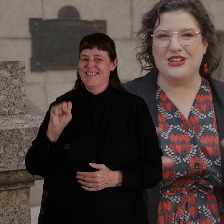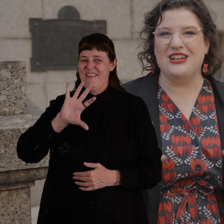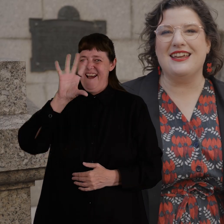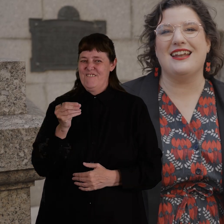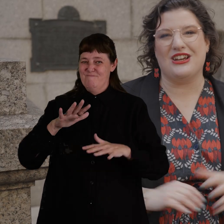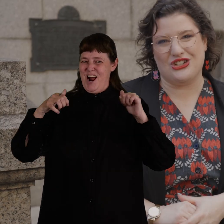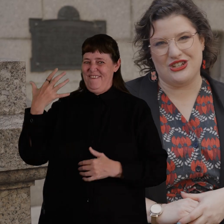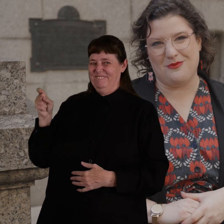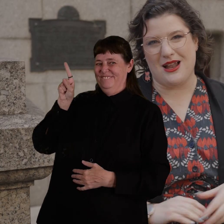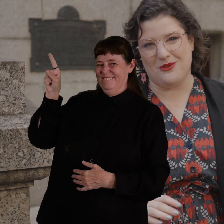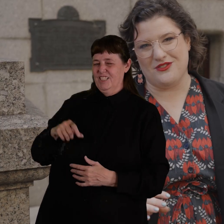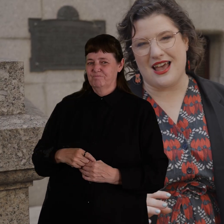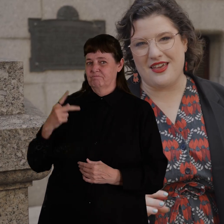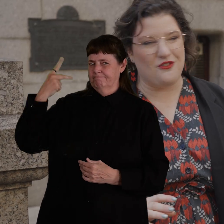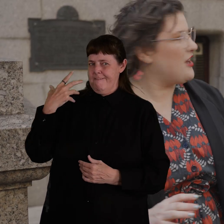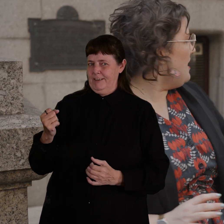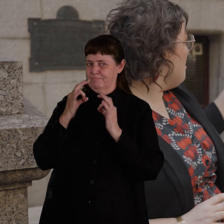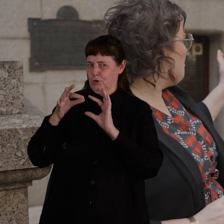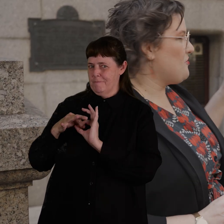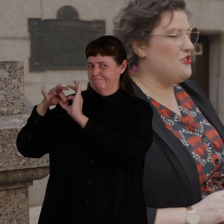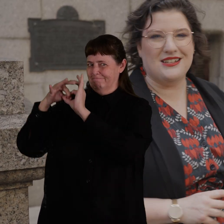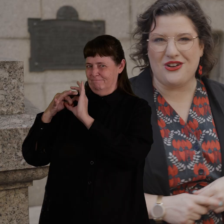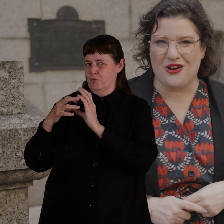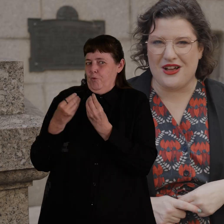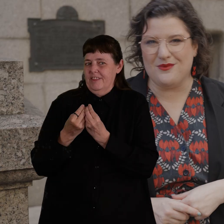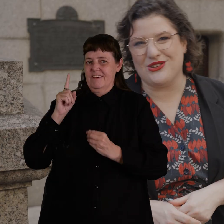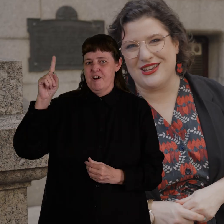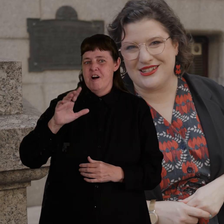a unique connection to the Parliament of South Africa through this coat of arms on